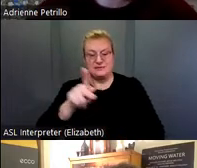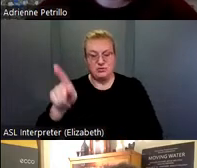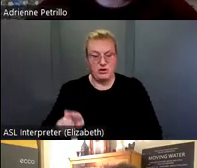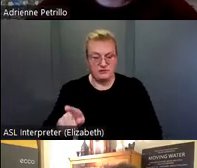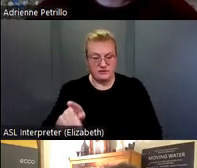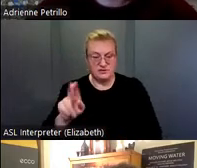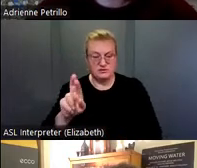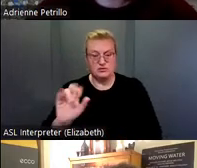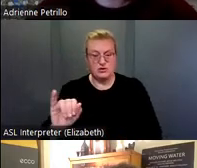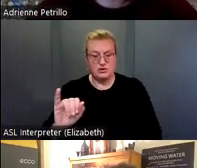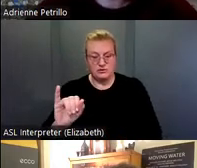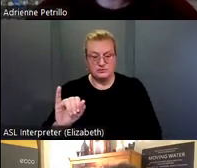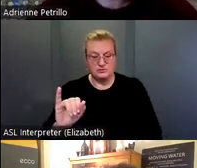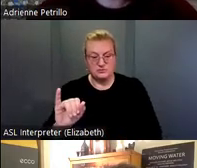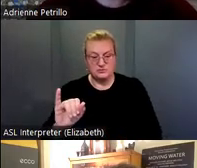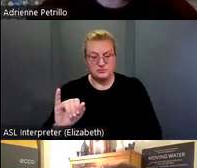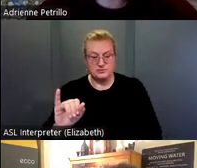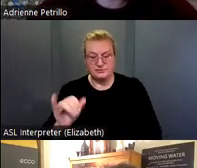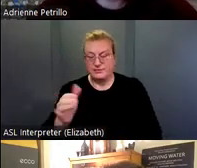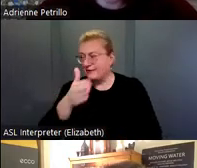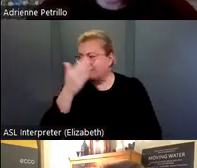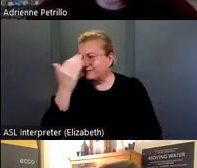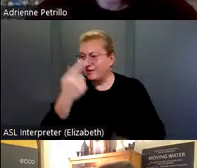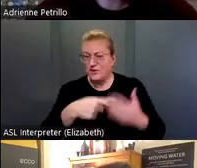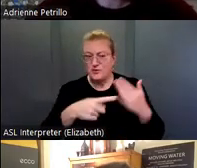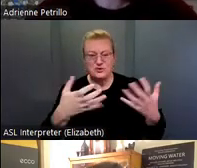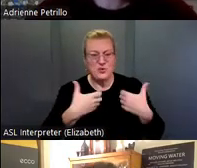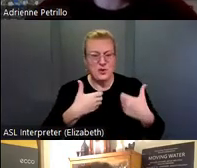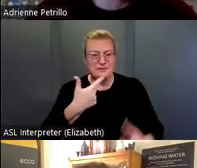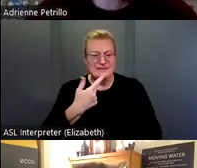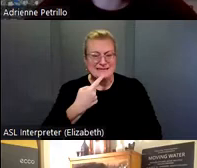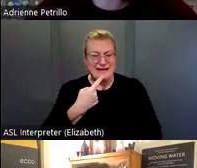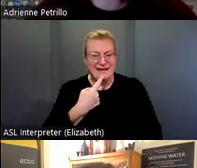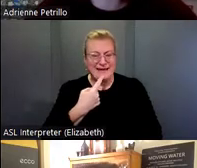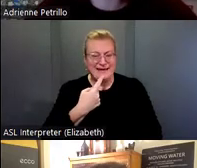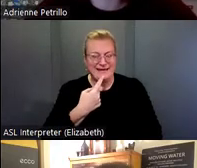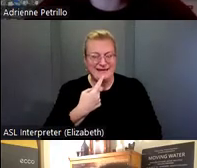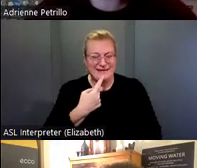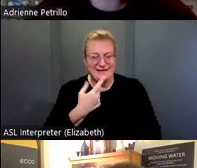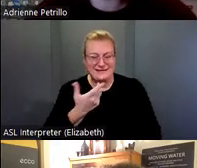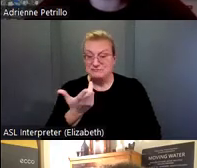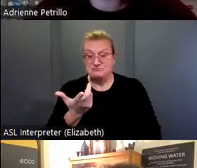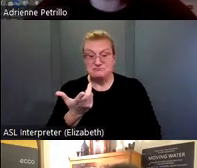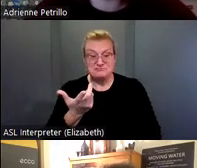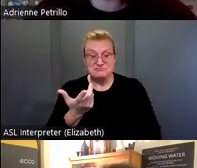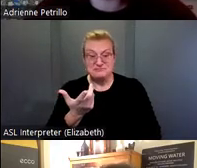Adrienne, I've already forgotten what you wanted me to say. Anything... Do you want to just say a little something